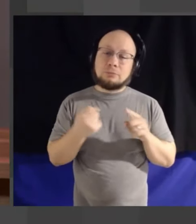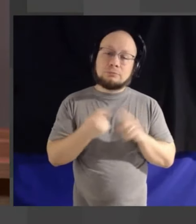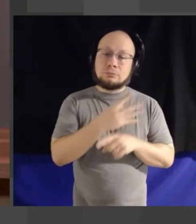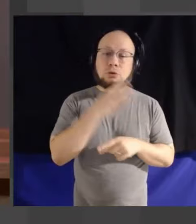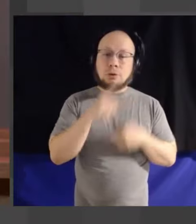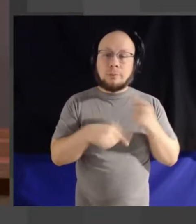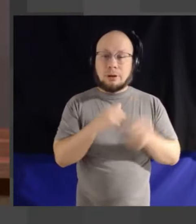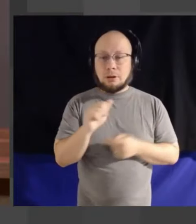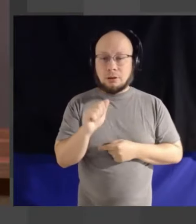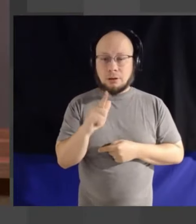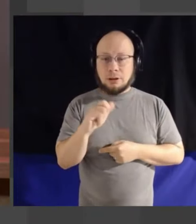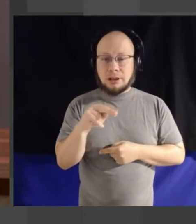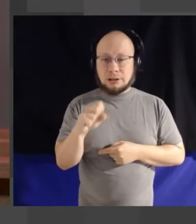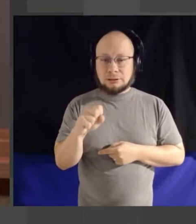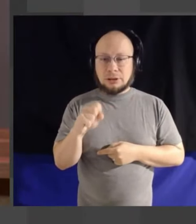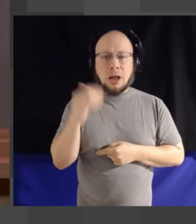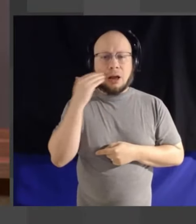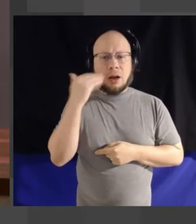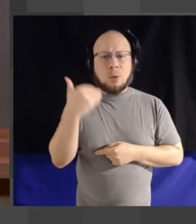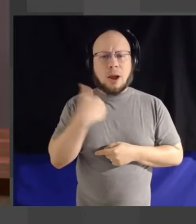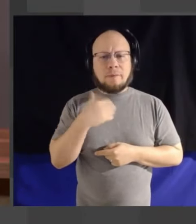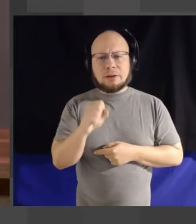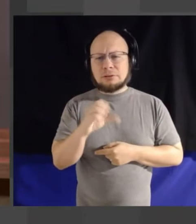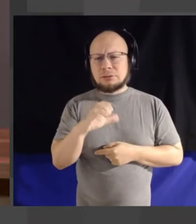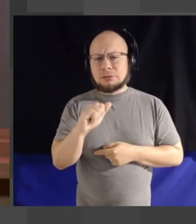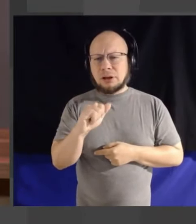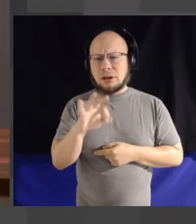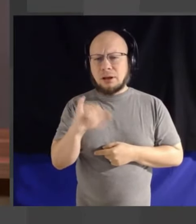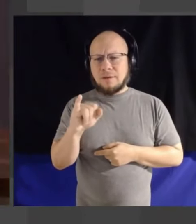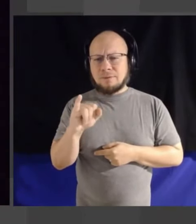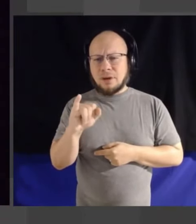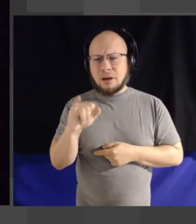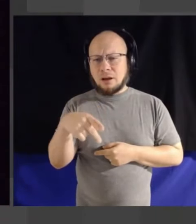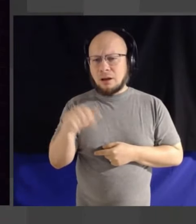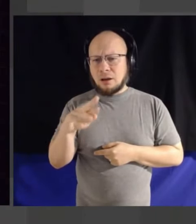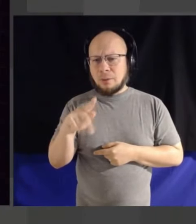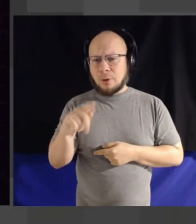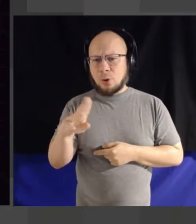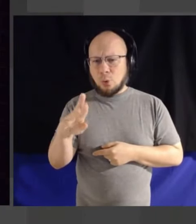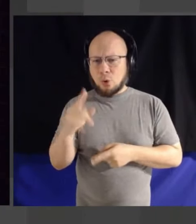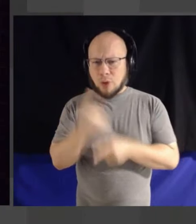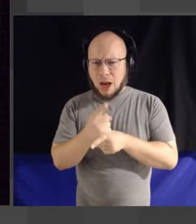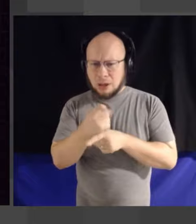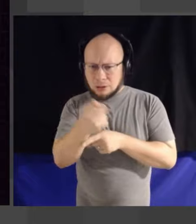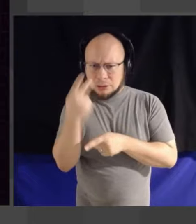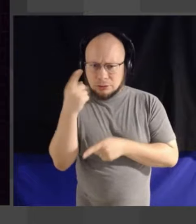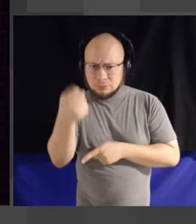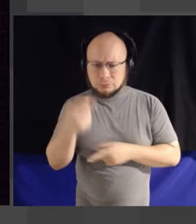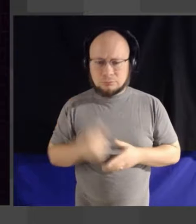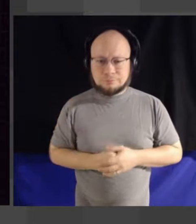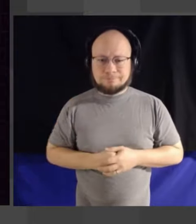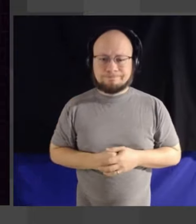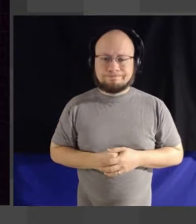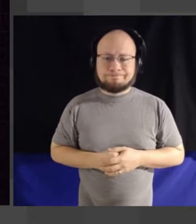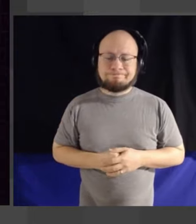MY MOM FROM ALIENS. IT WAS CREEPY. I'M SORRY. THAT WAS NOT THE INTENTION. IT WAS CREEPY AND FUNNY. SPEAKING OF ALIENS I KNOW OUR TEAM PUT TOGETHER A COOL SCI-FI PARKOUR MAP THAT THEY MADE YOU